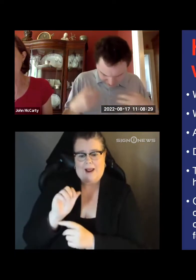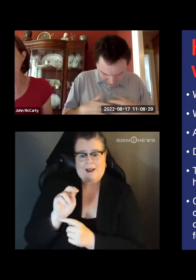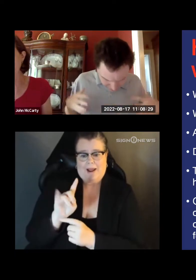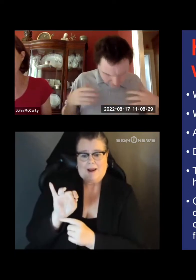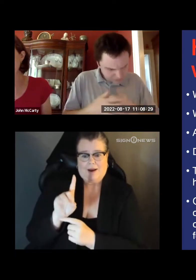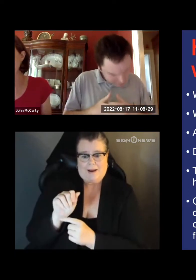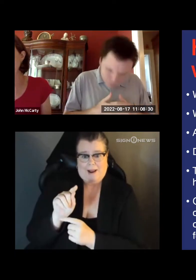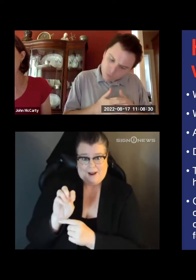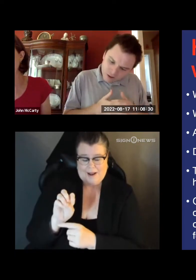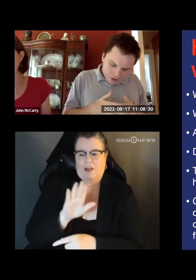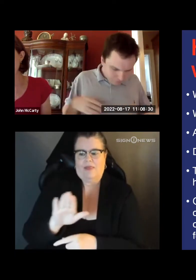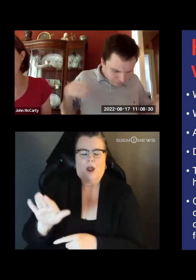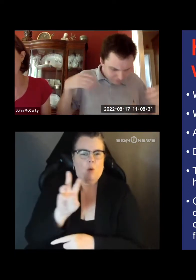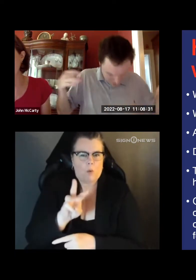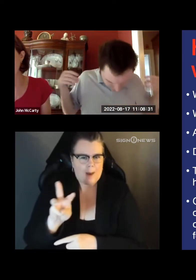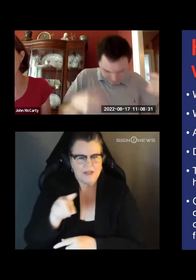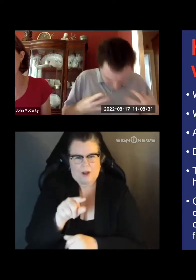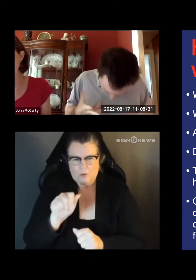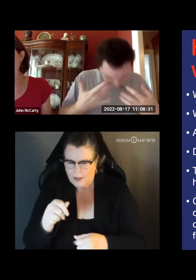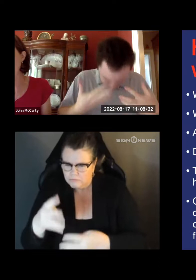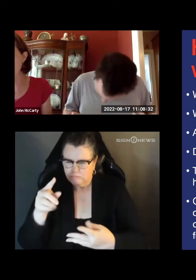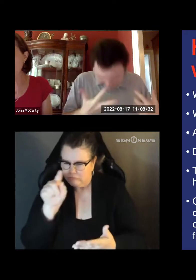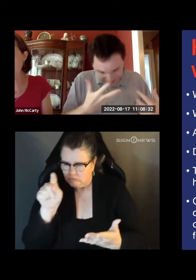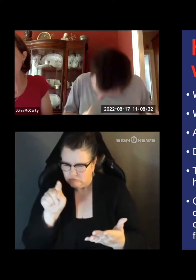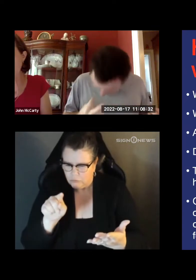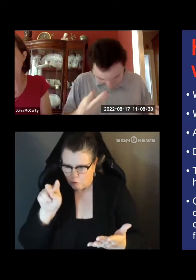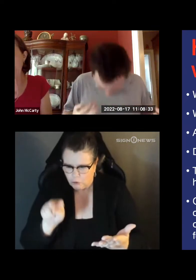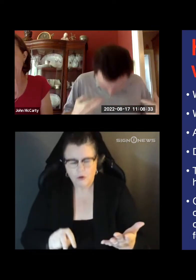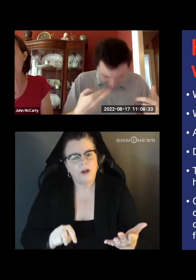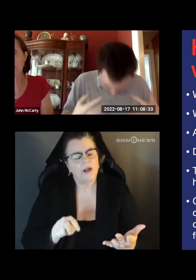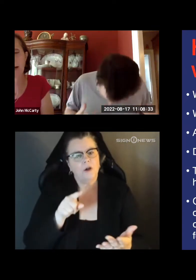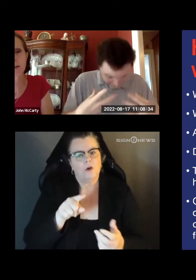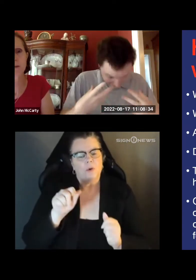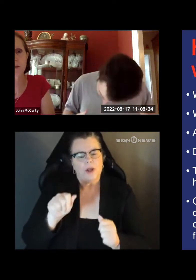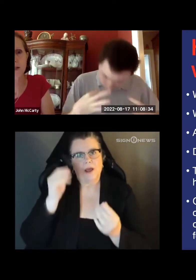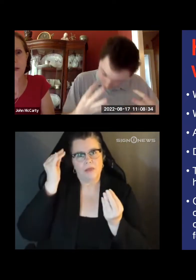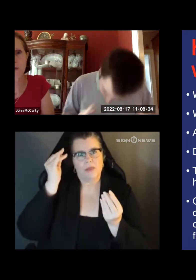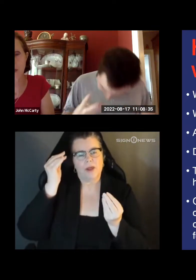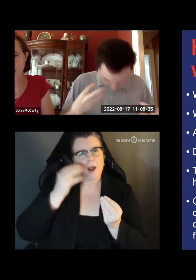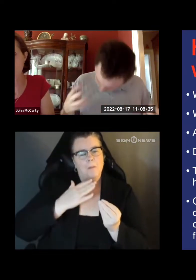the issues that are important to you and which candidate has a plan to address those issues